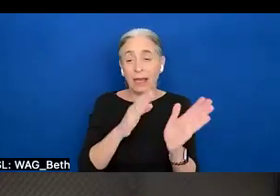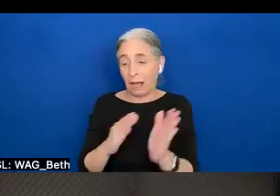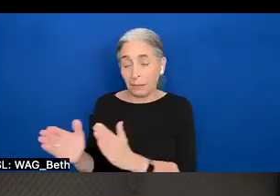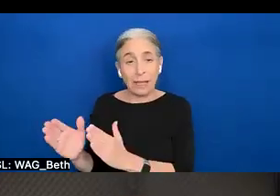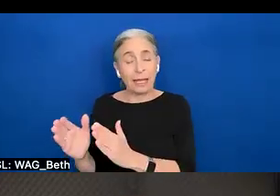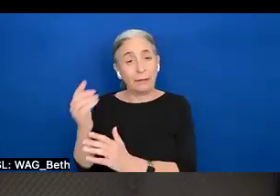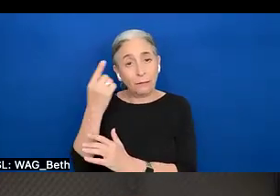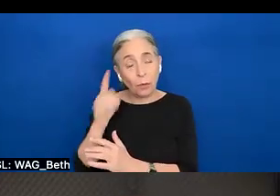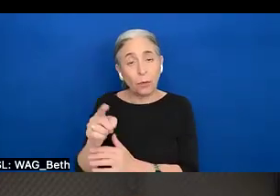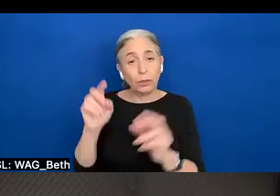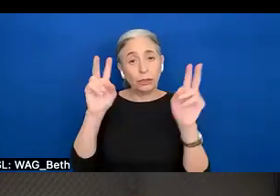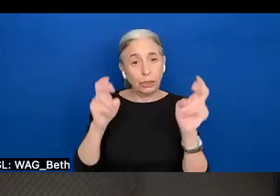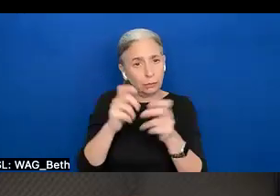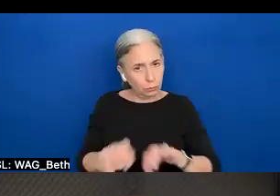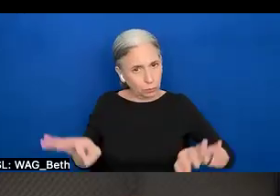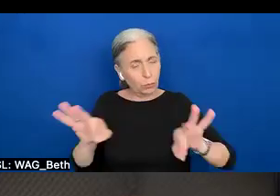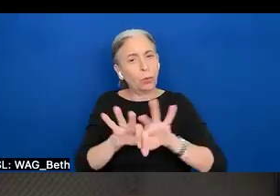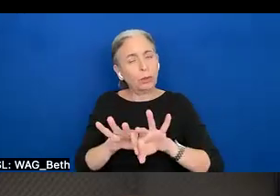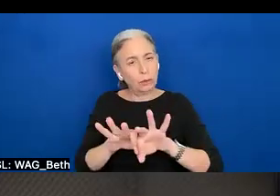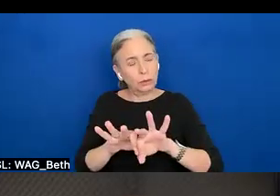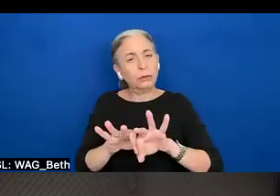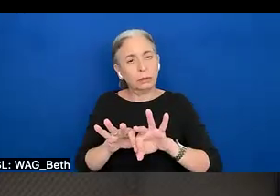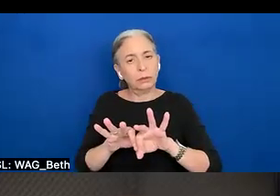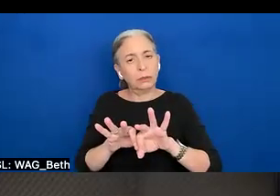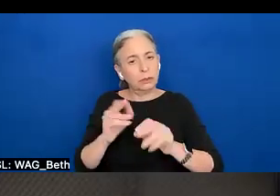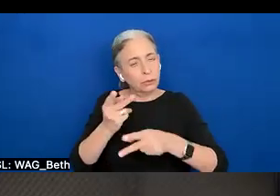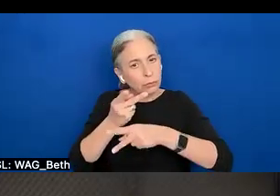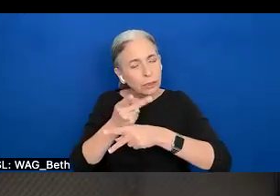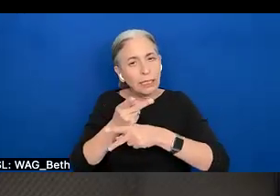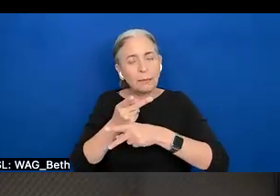important to transmit -- to keep that structure, both